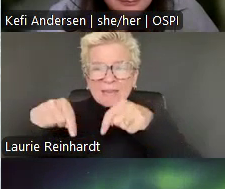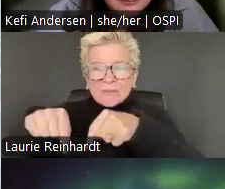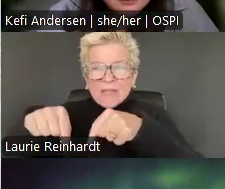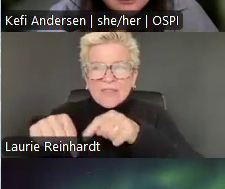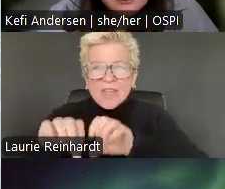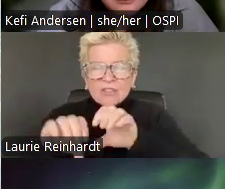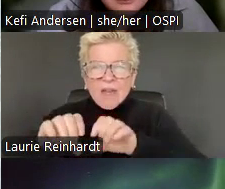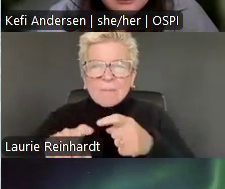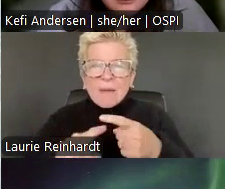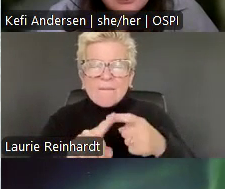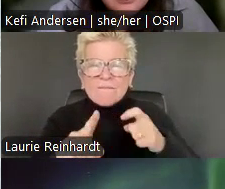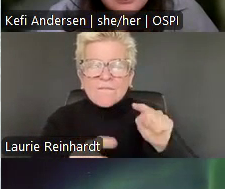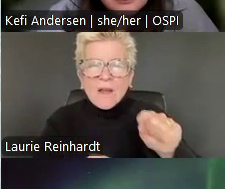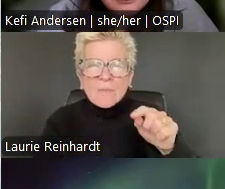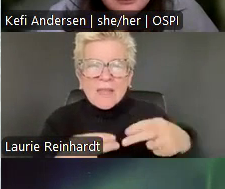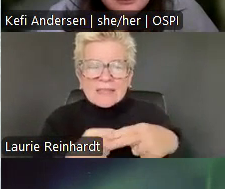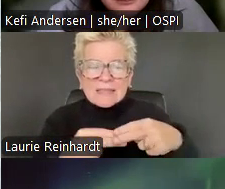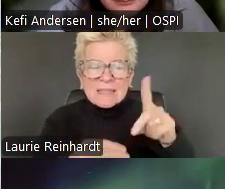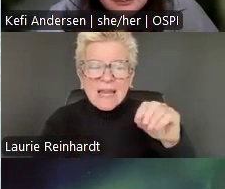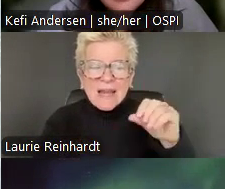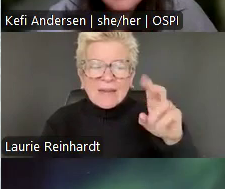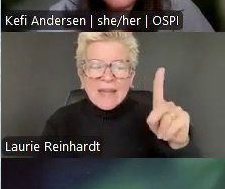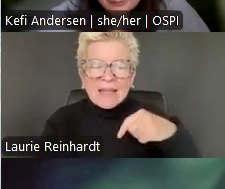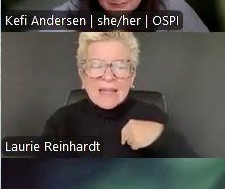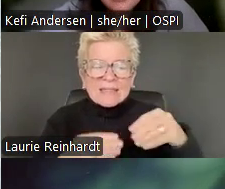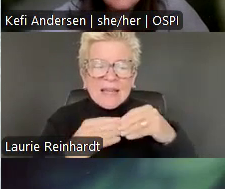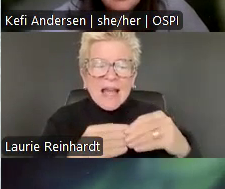the guidance on comparable content course substitution. Some of the things